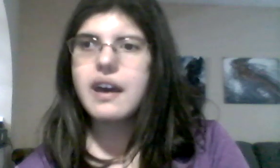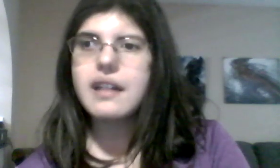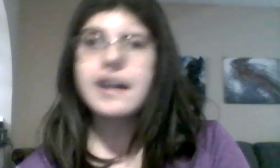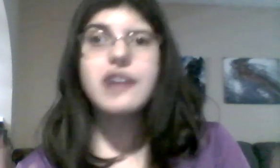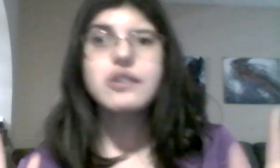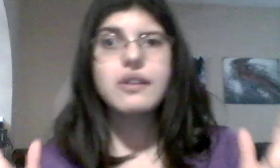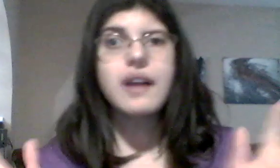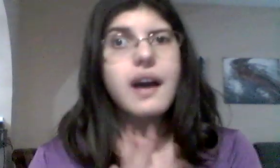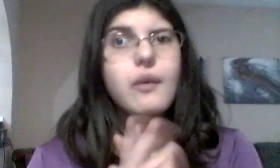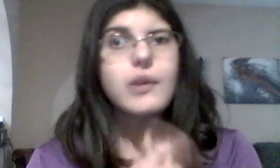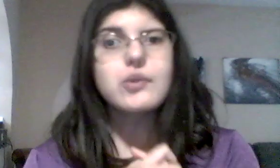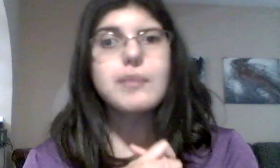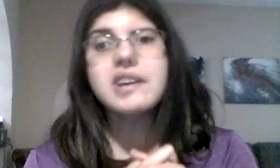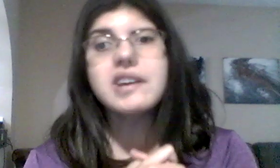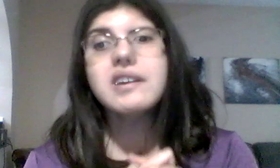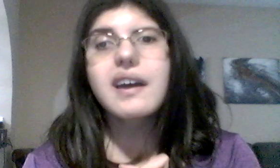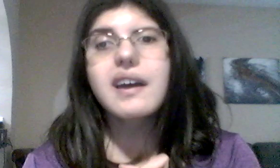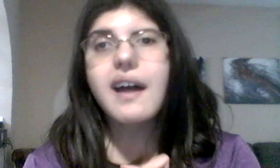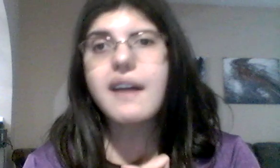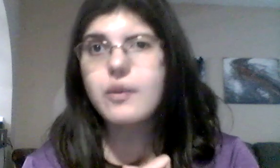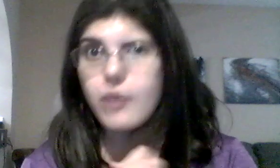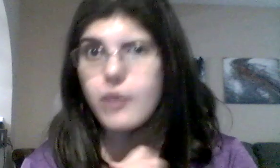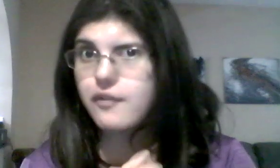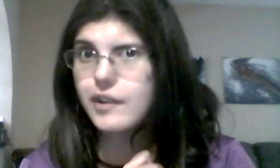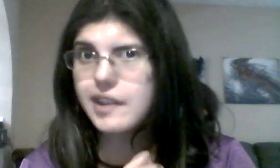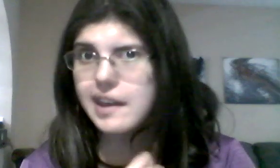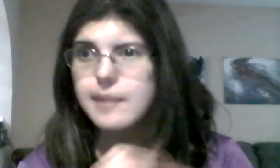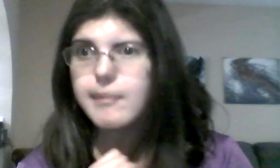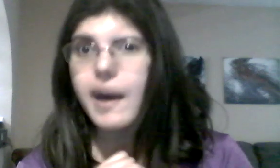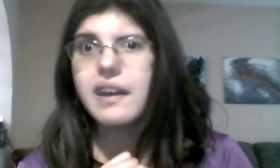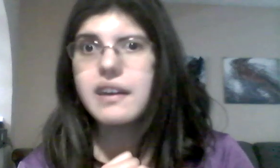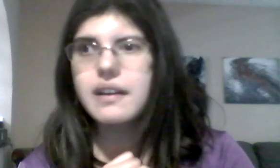And that all I want to explain and have a wonderful day. Byee